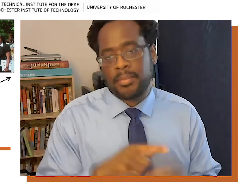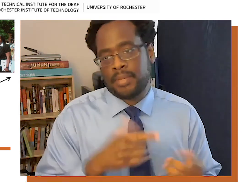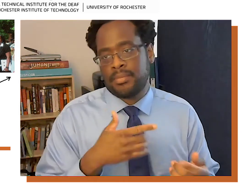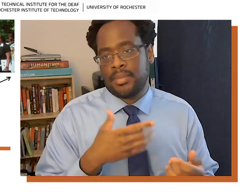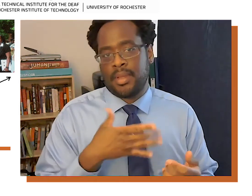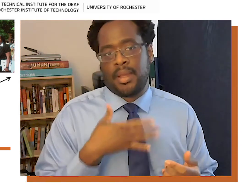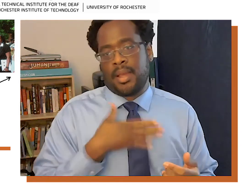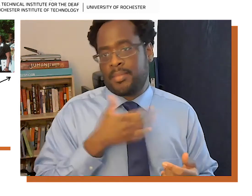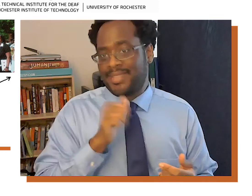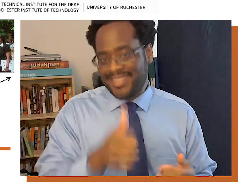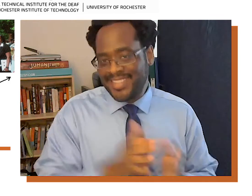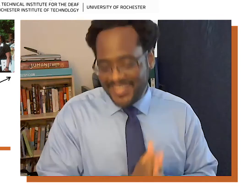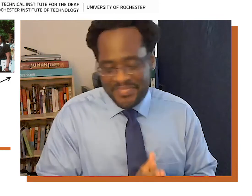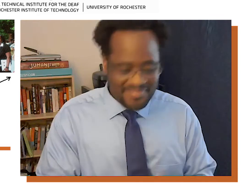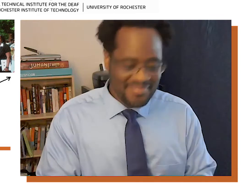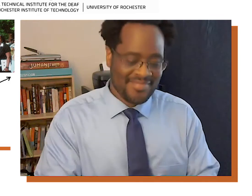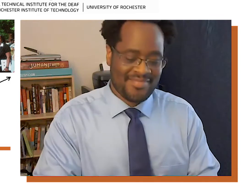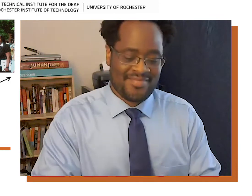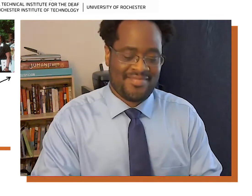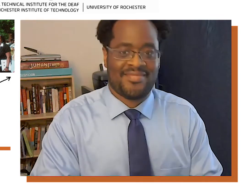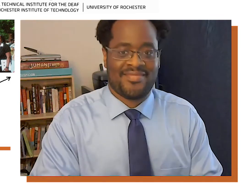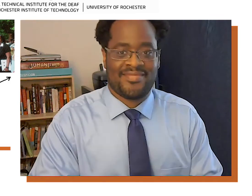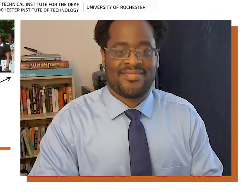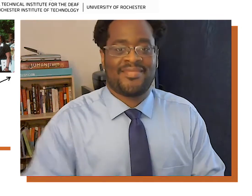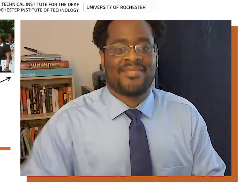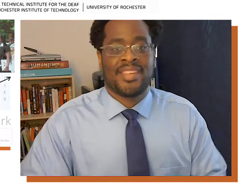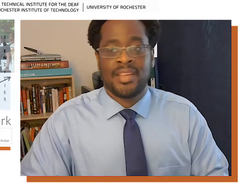where I almost quit, dropped out, but I did not...